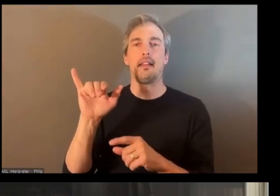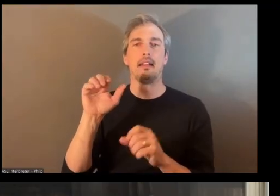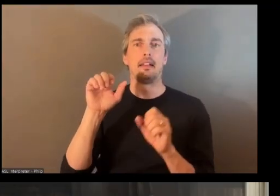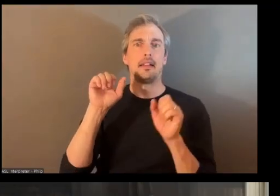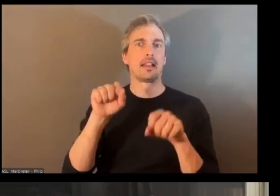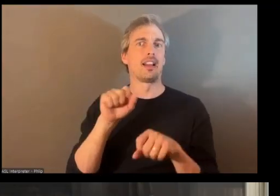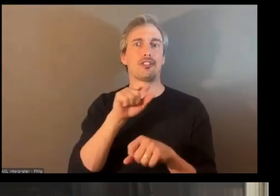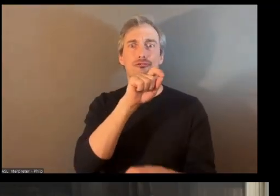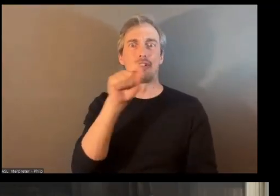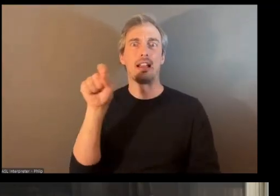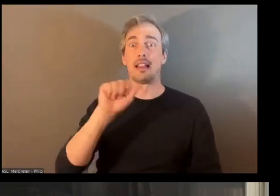I feel like